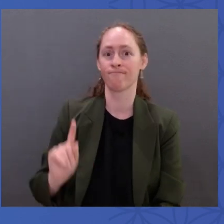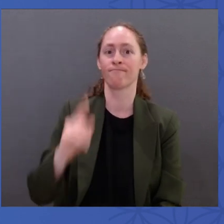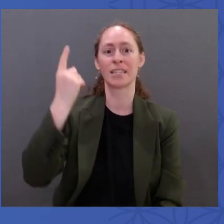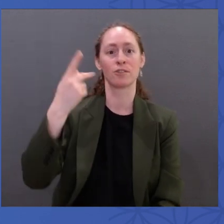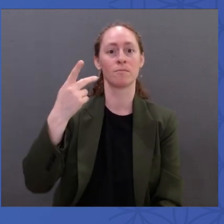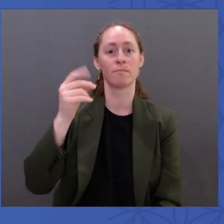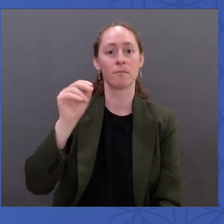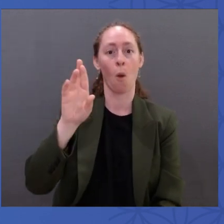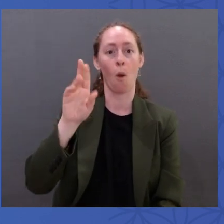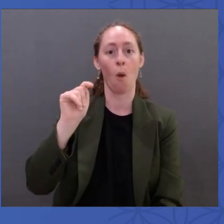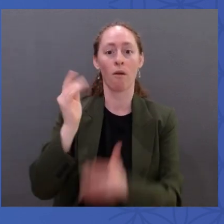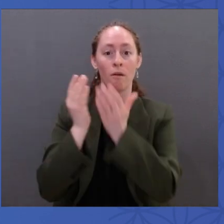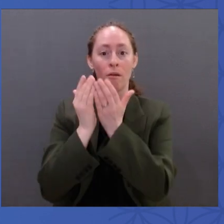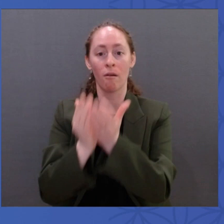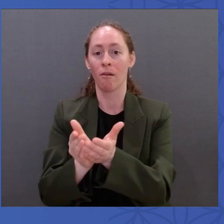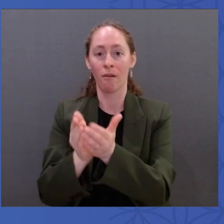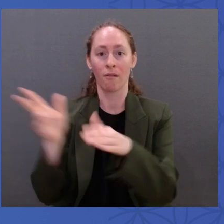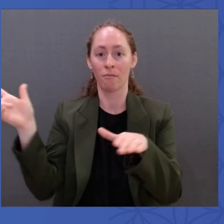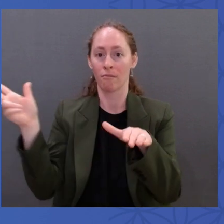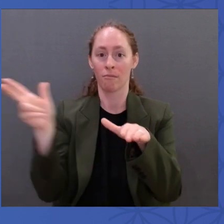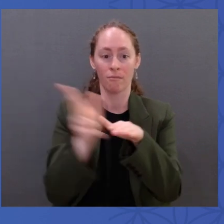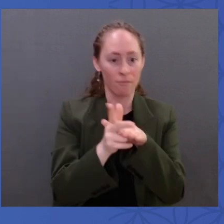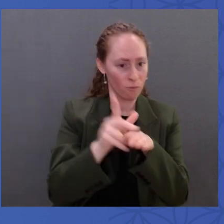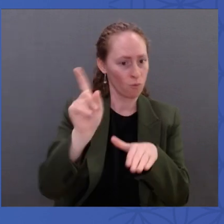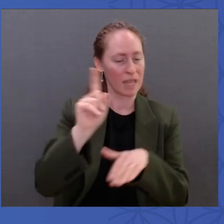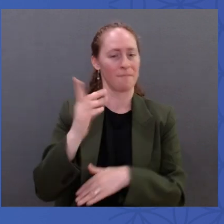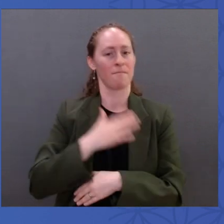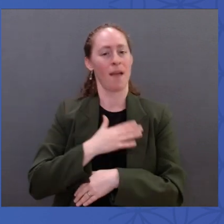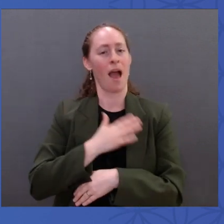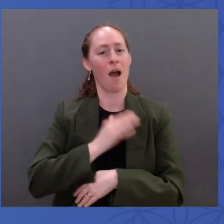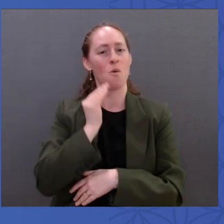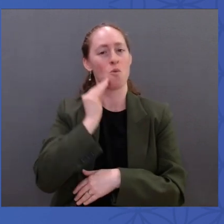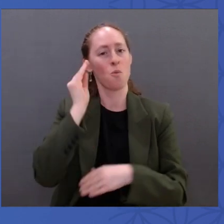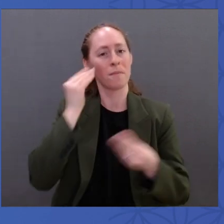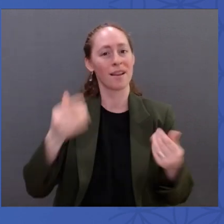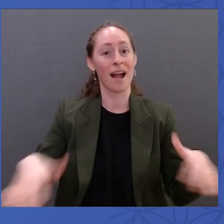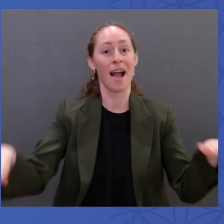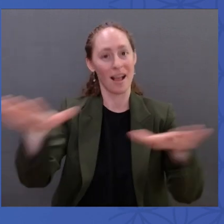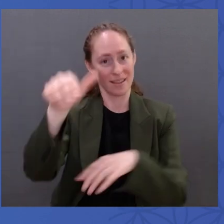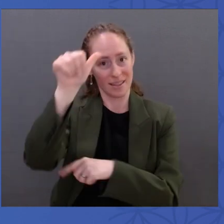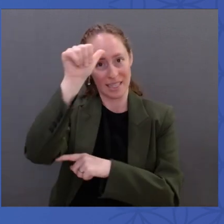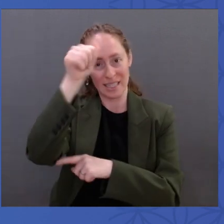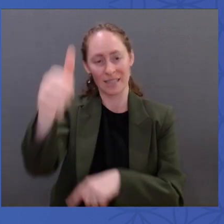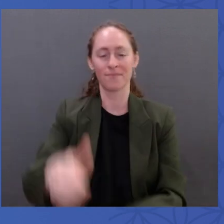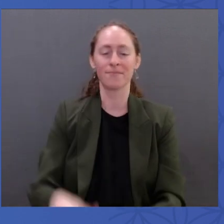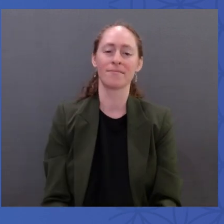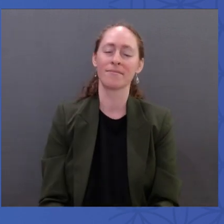and therefore it is necessary that we find shared solutions